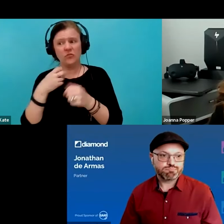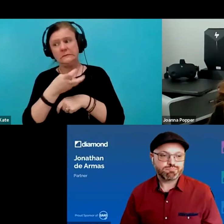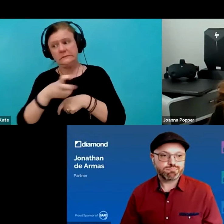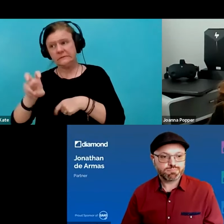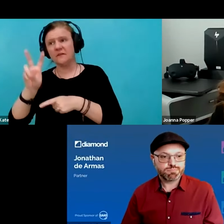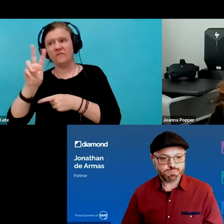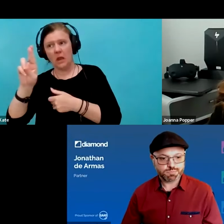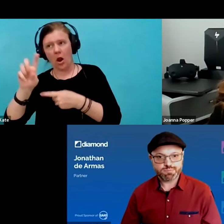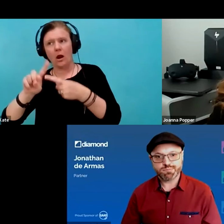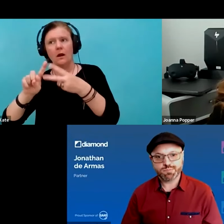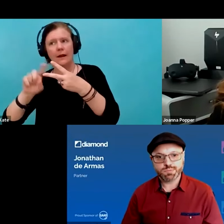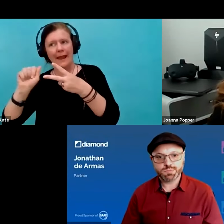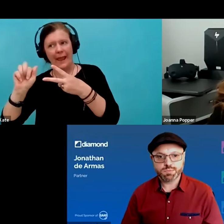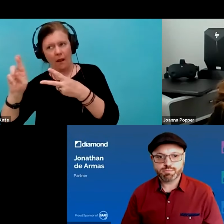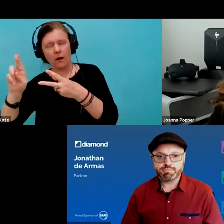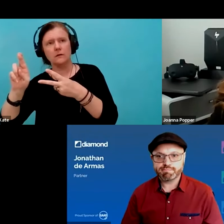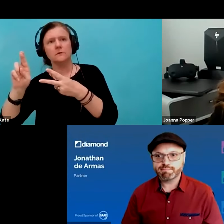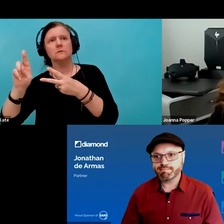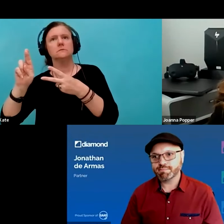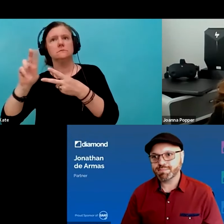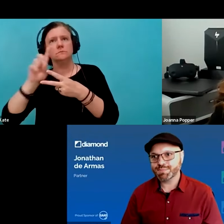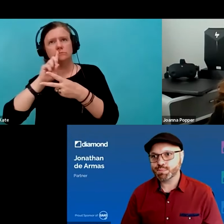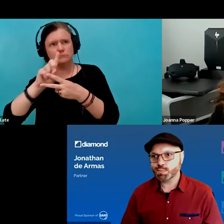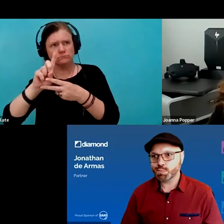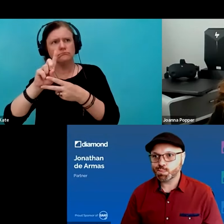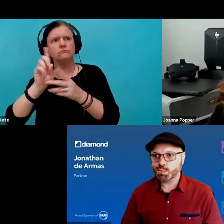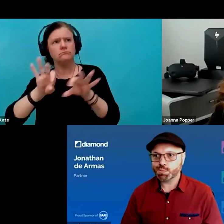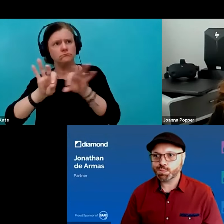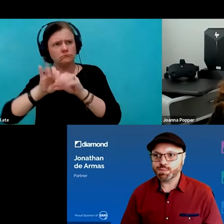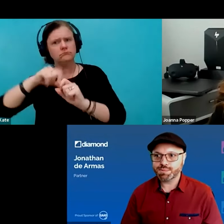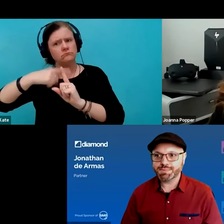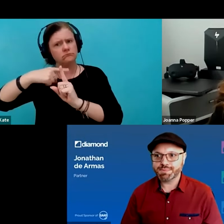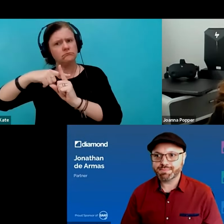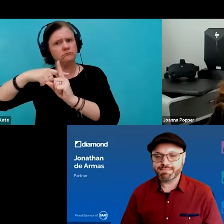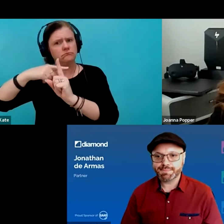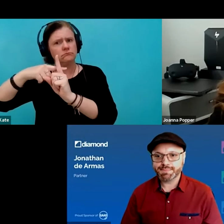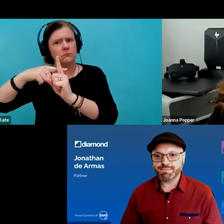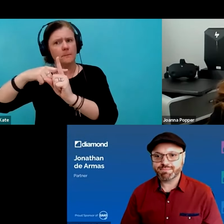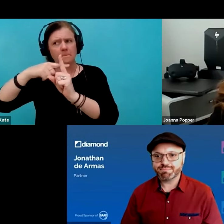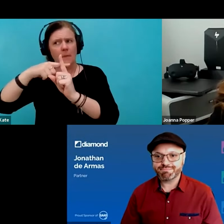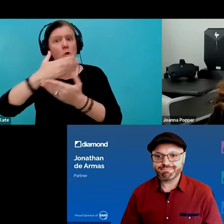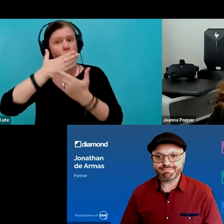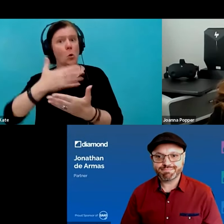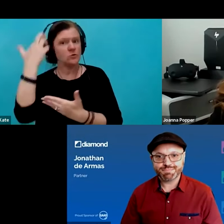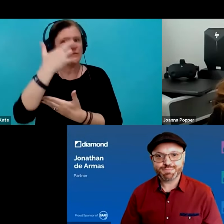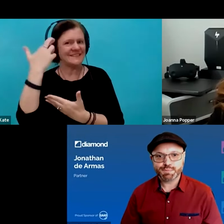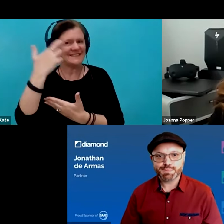world, let's let's carry that torch with us and do and use it for, you know, good causes and good work and